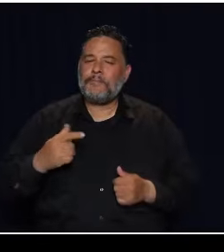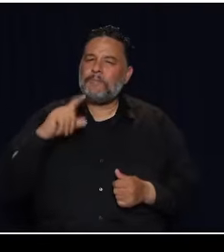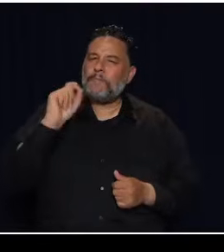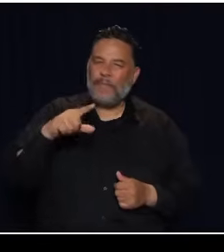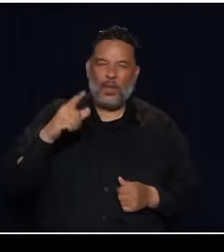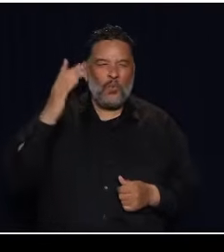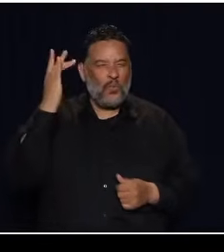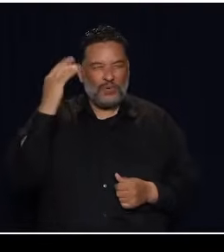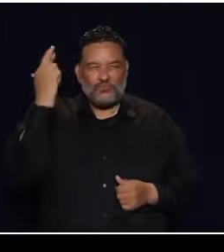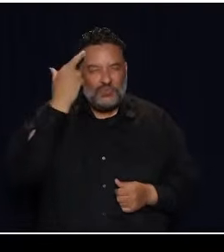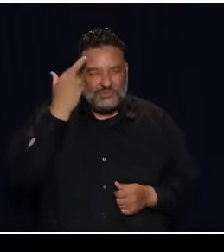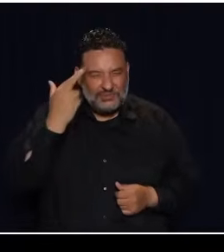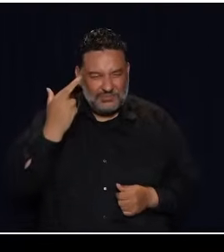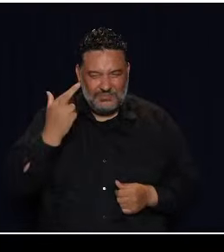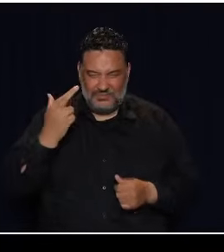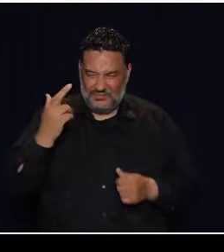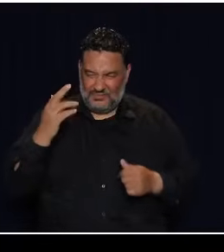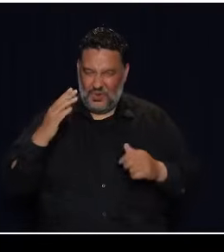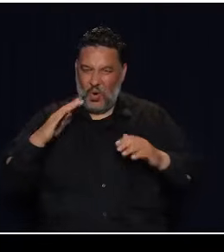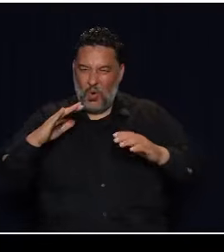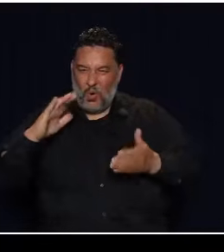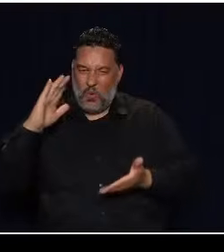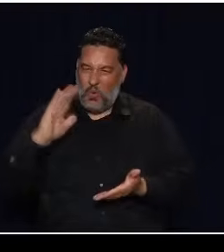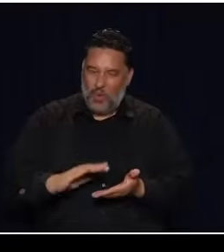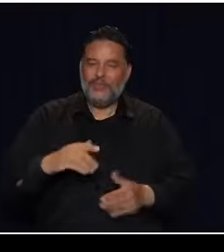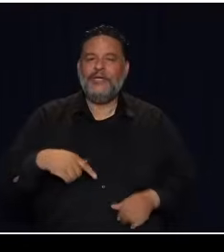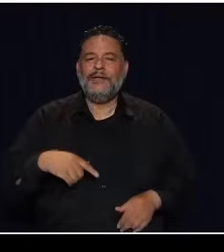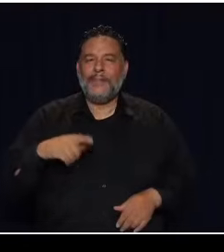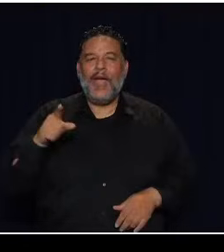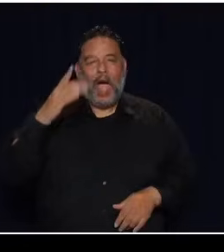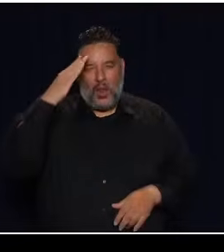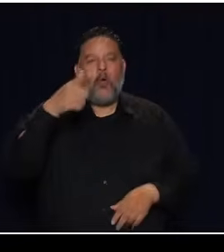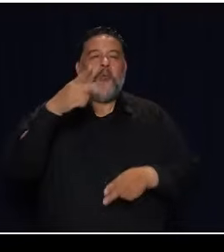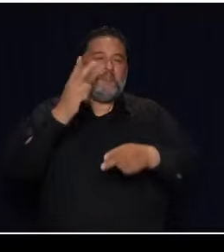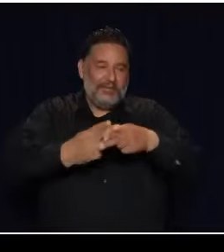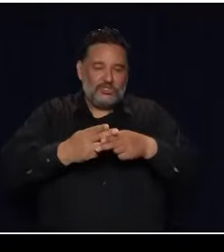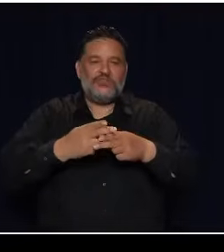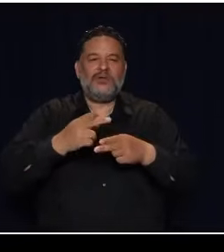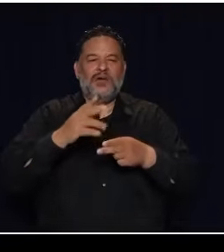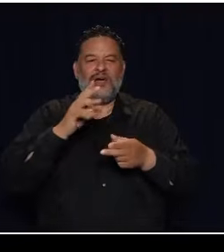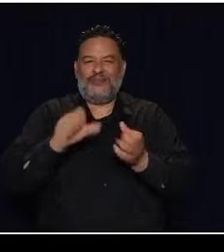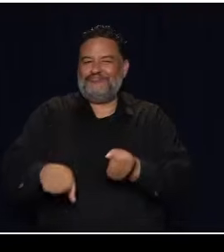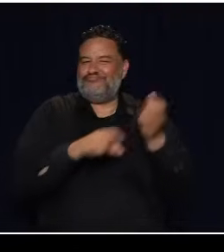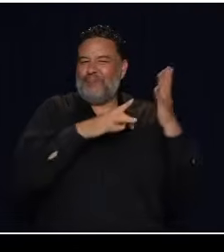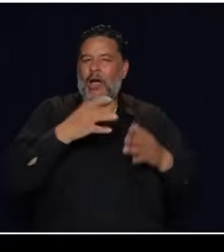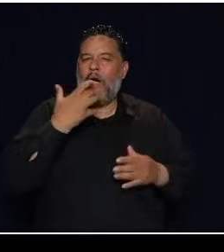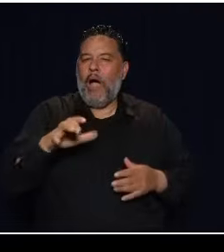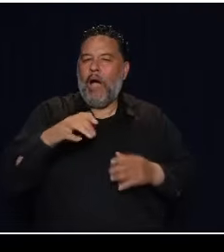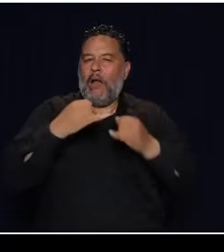FOR EDUCATION SPENDING. WE ARE TYPICALLY ALWAYS TOWARD THE BOTTOM. WHAT IS THE BIGGEST REASON FOR